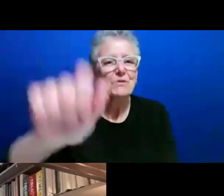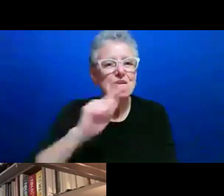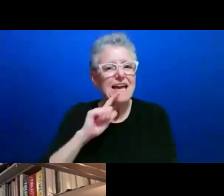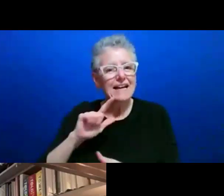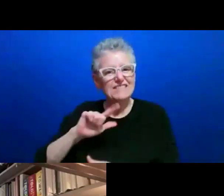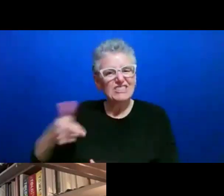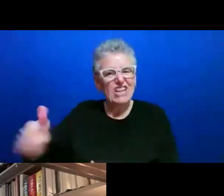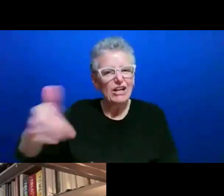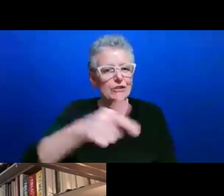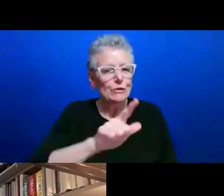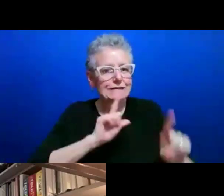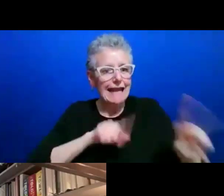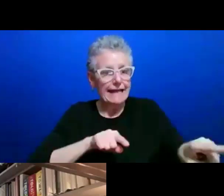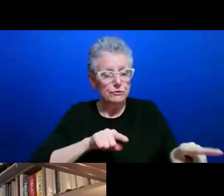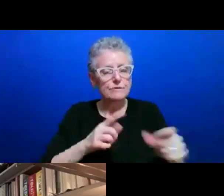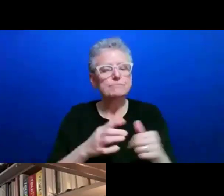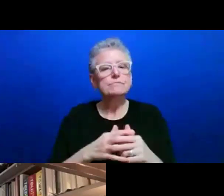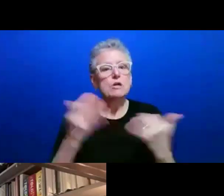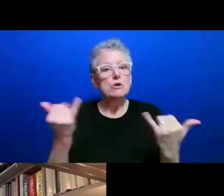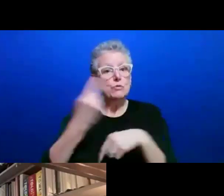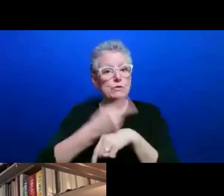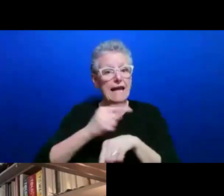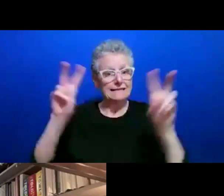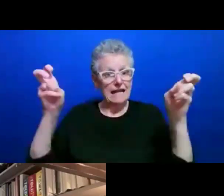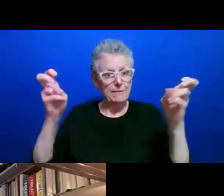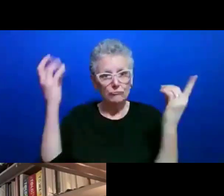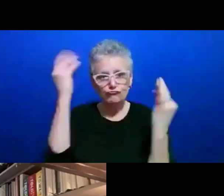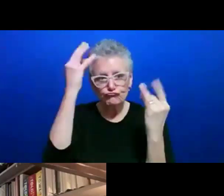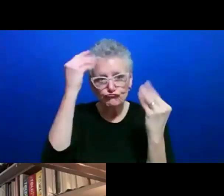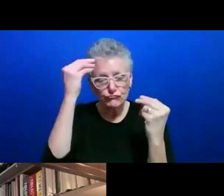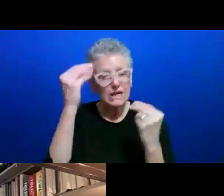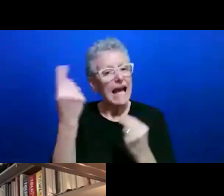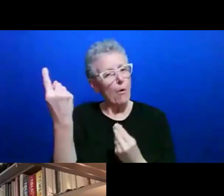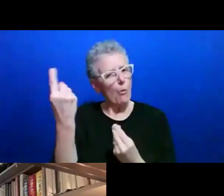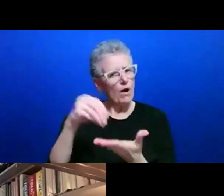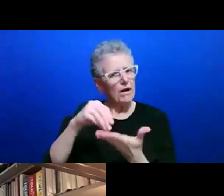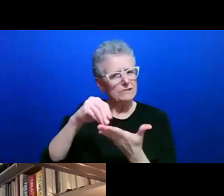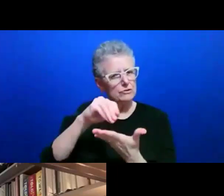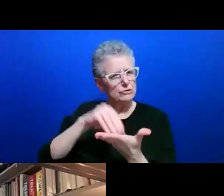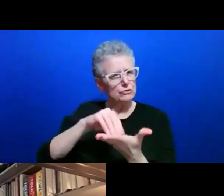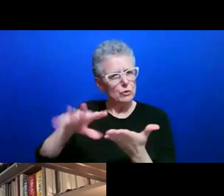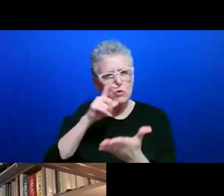today's topic, do you have a specific student that came to mind? And without sharing